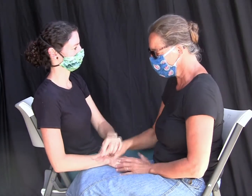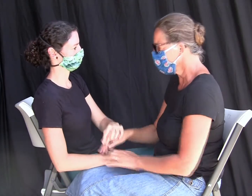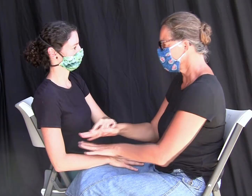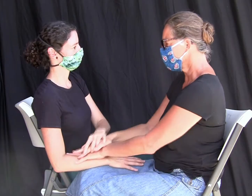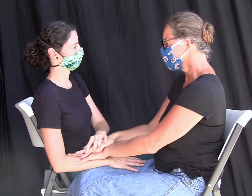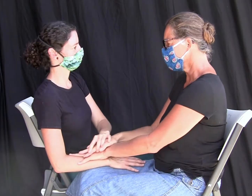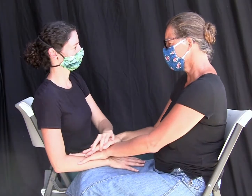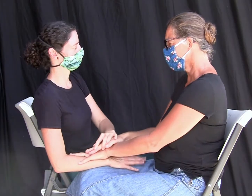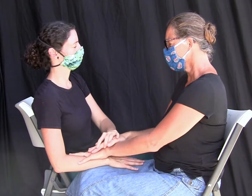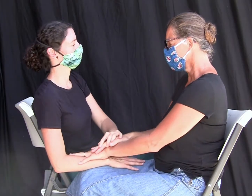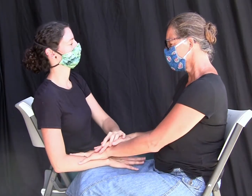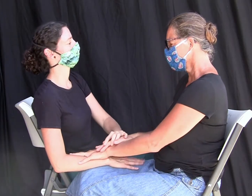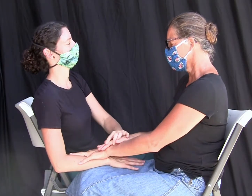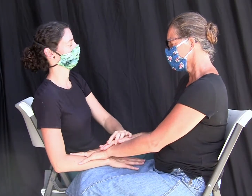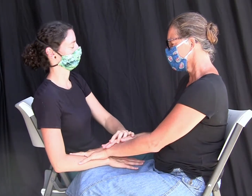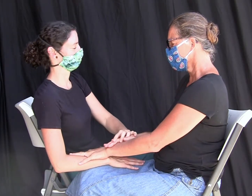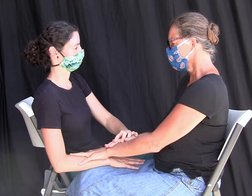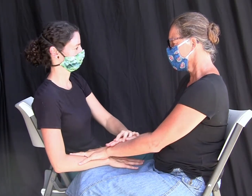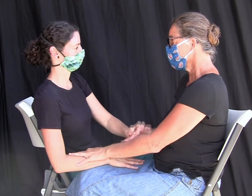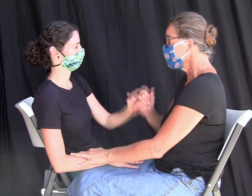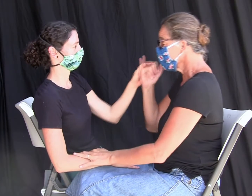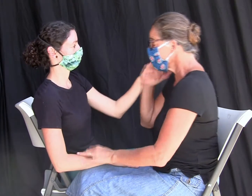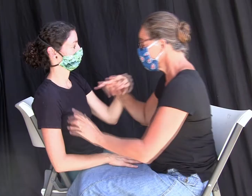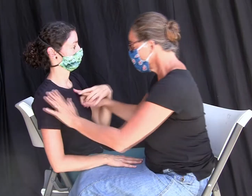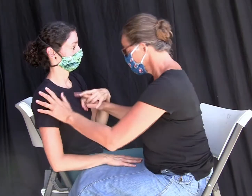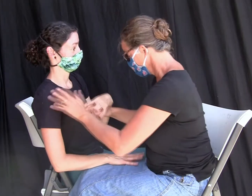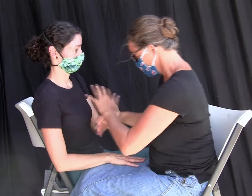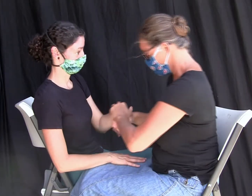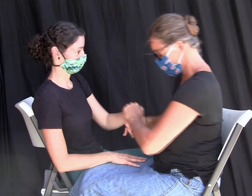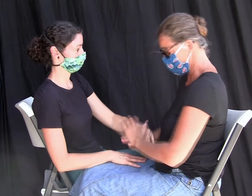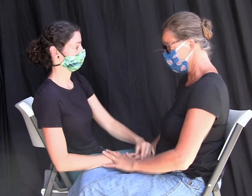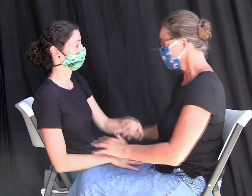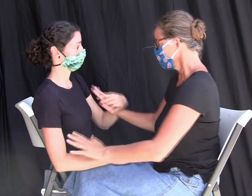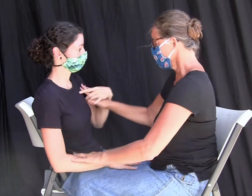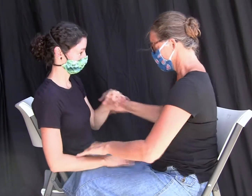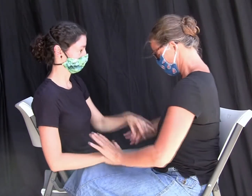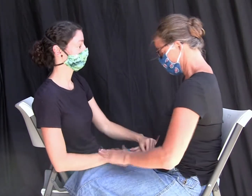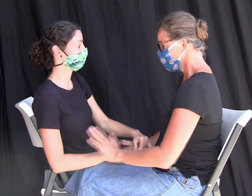However, if we begin by connecting with them through touch, they're immersed in what is directly felt